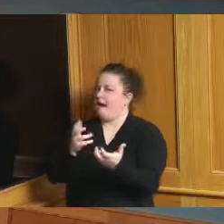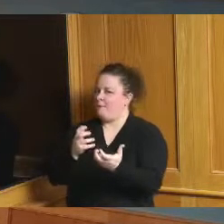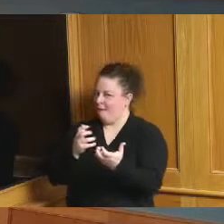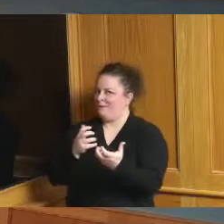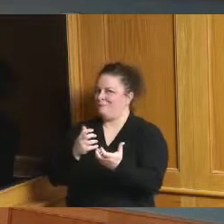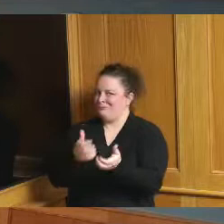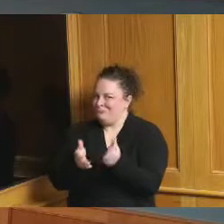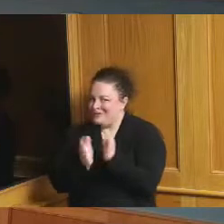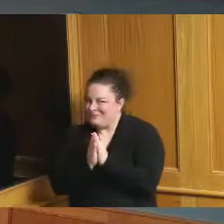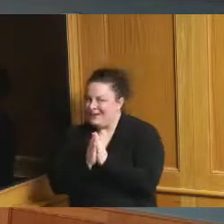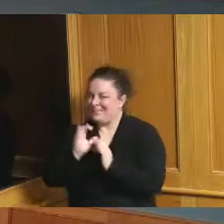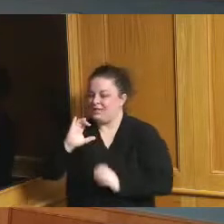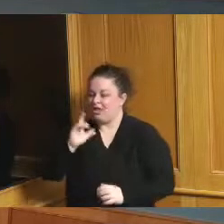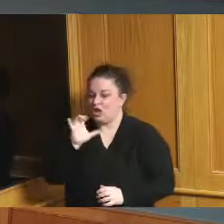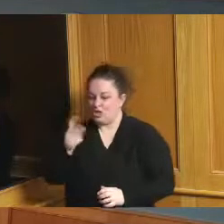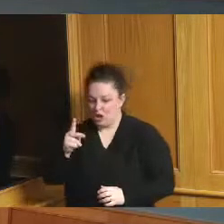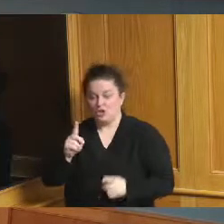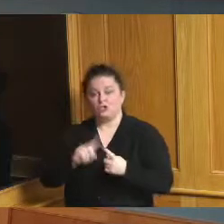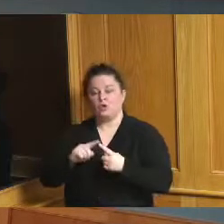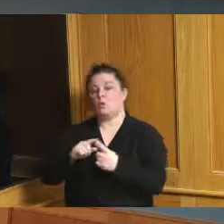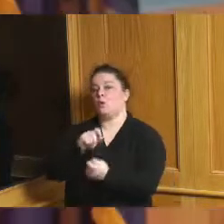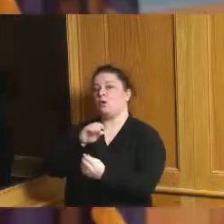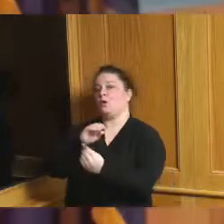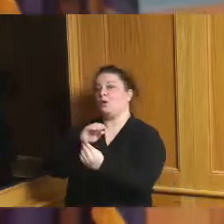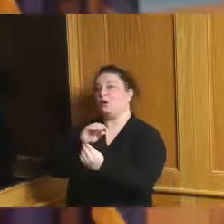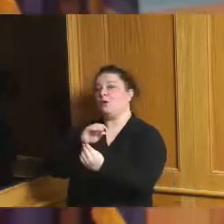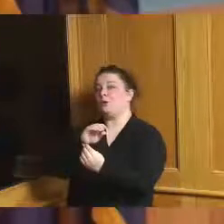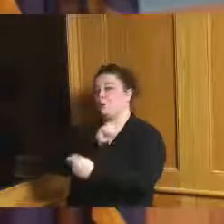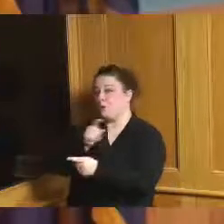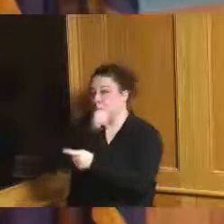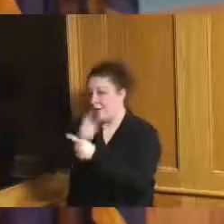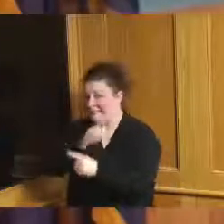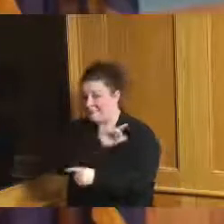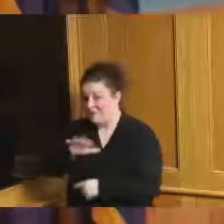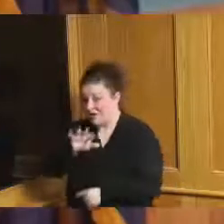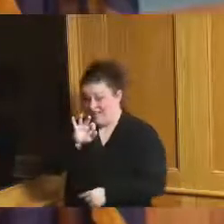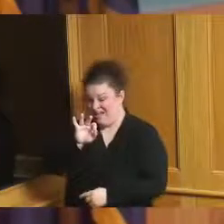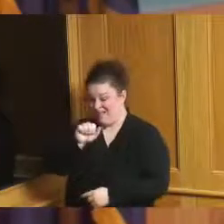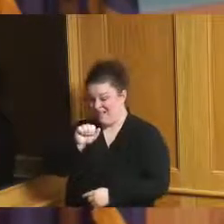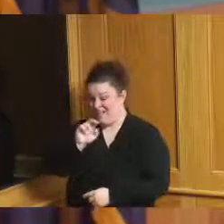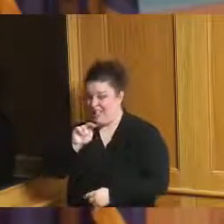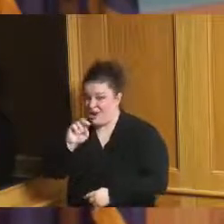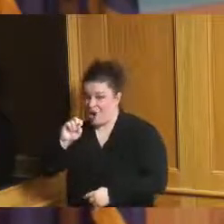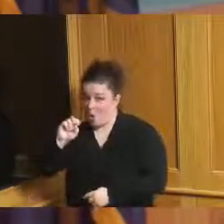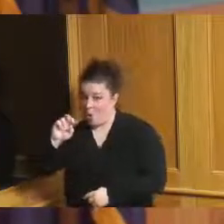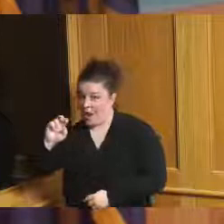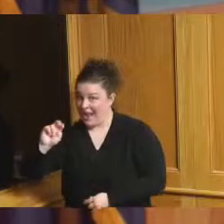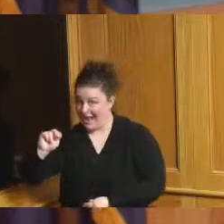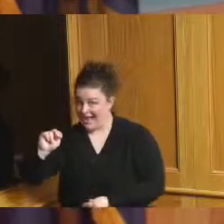spell Fanon F-a-n-o-n since it will be in the records it is correct in the resolution